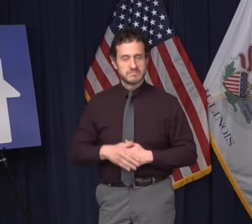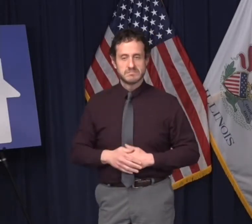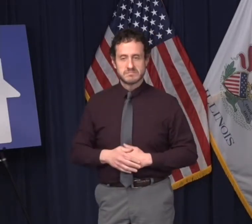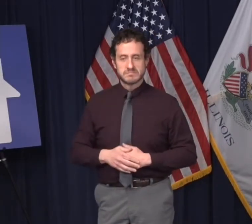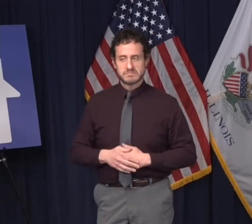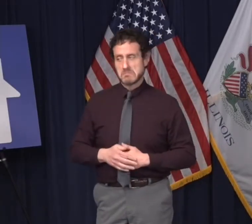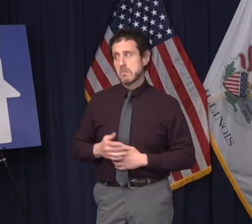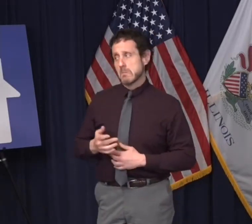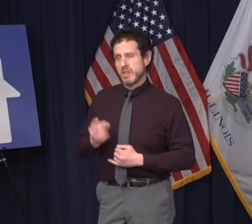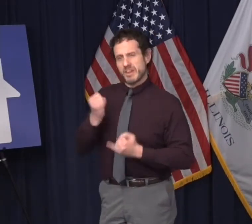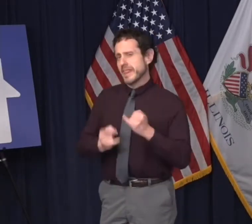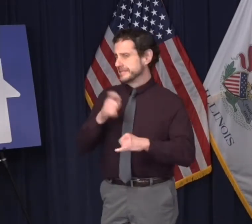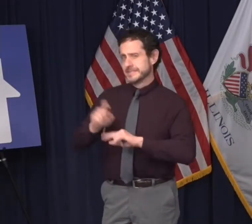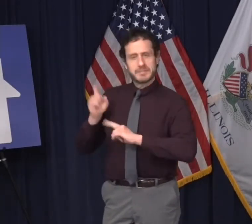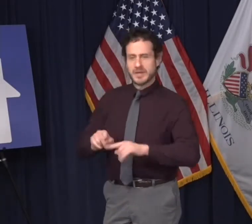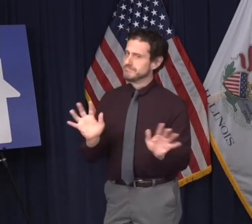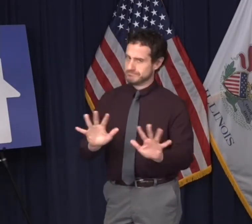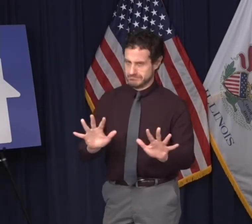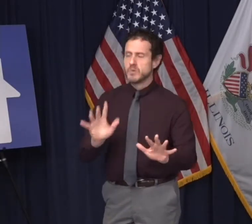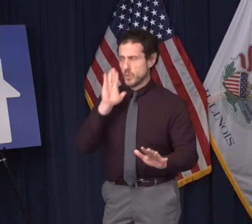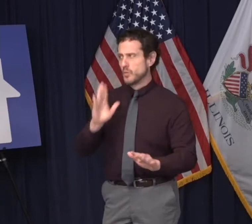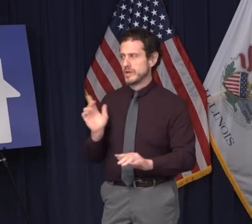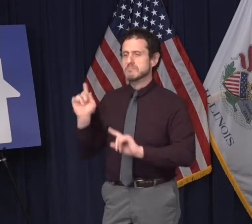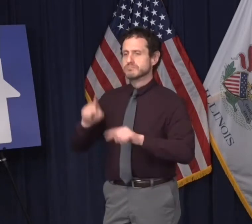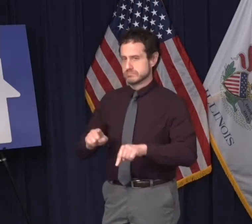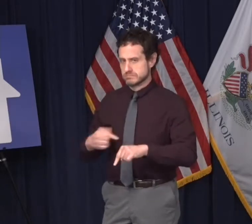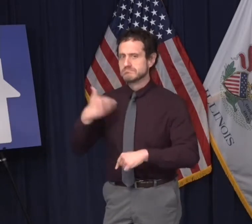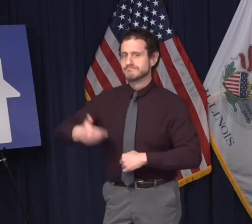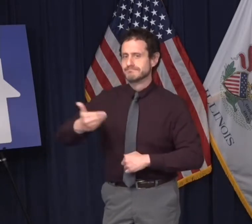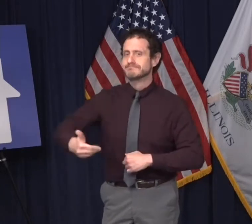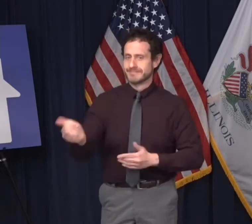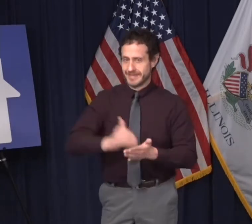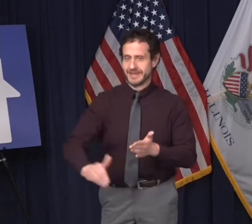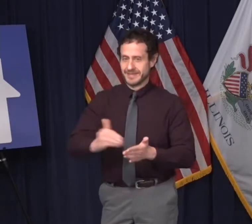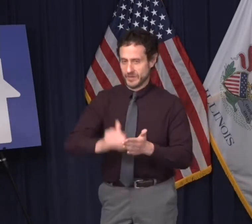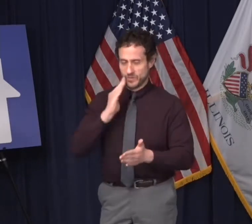NEW FACE AS THIS LIKELY WON'T BE THE LAST TIME THAT HE JOINS US